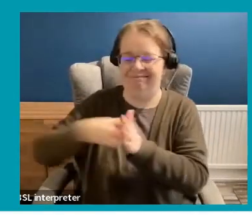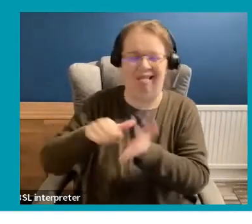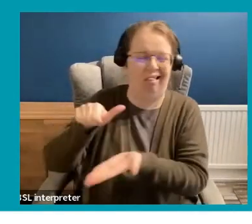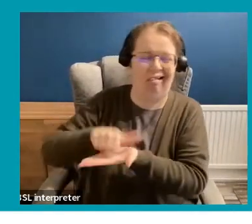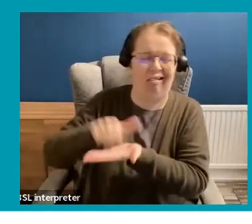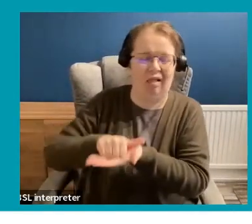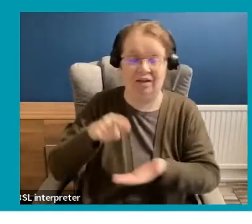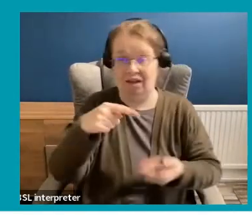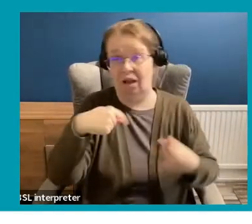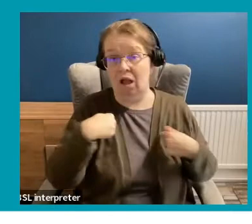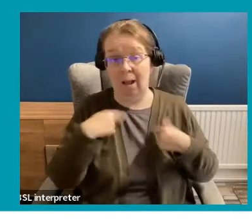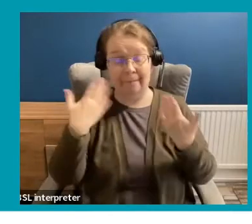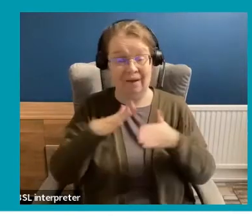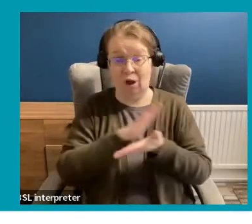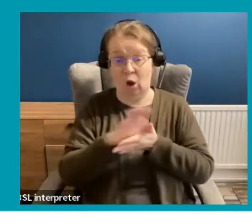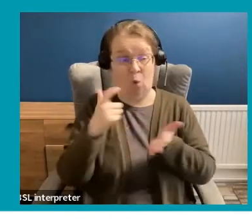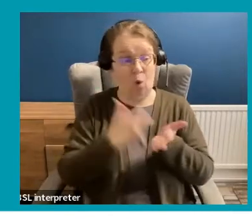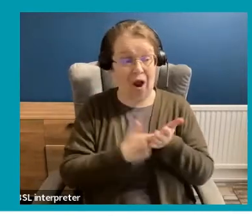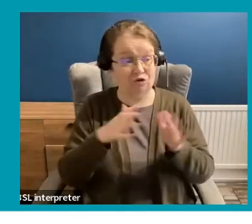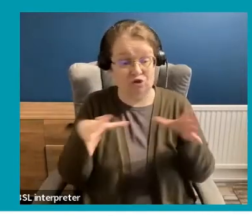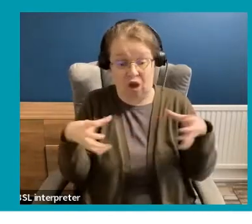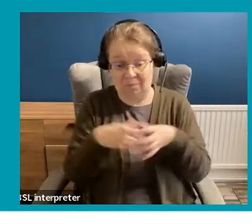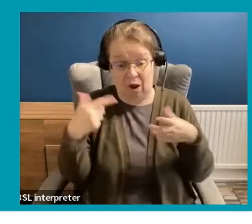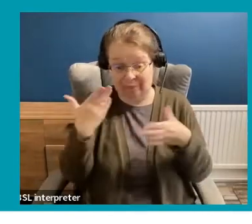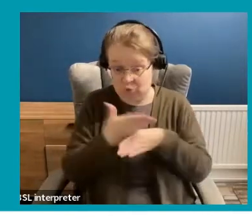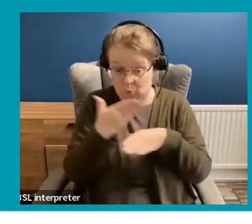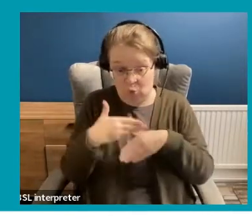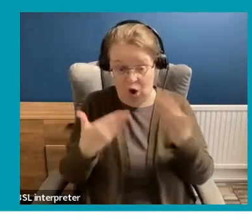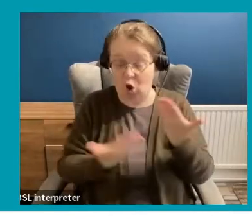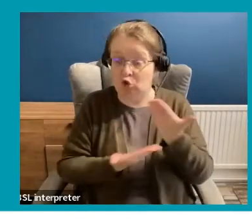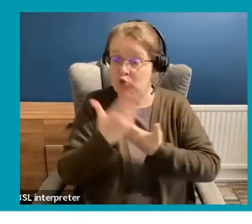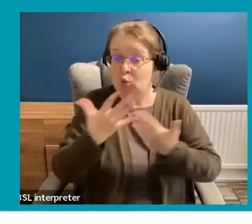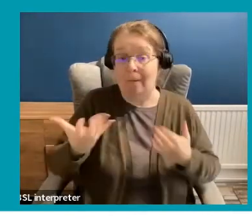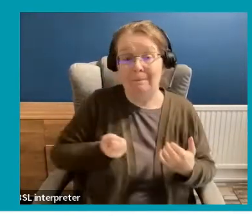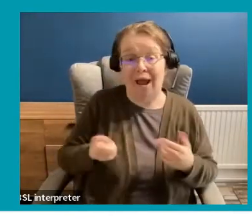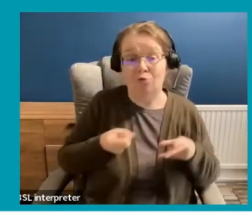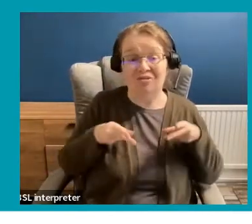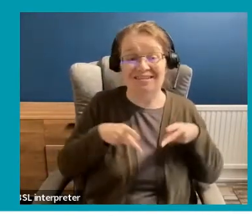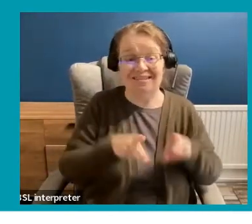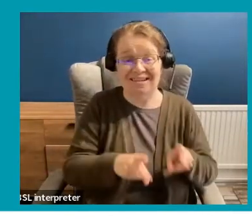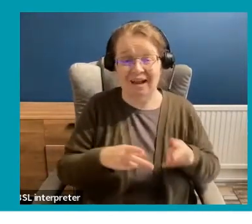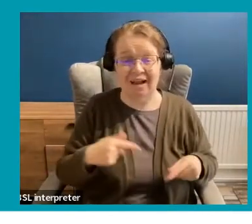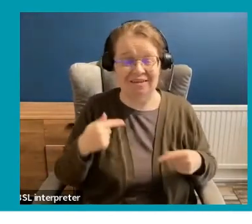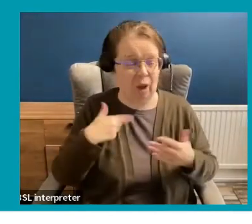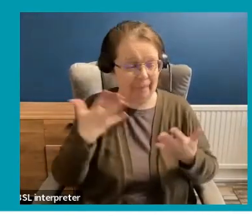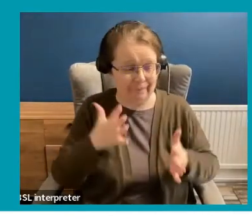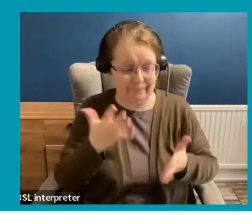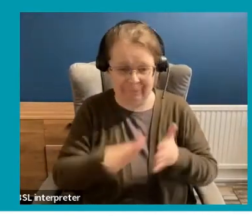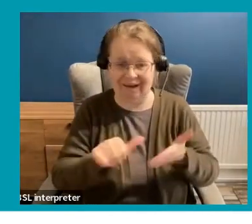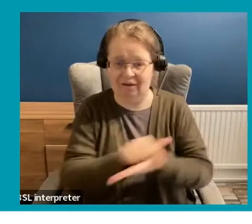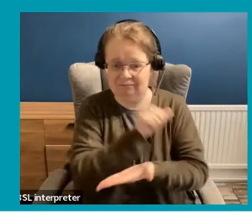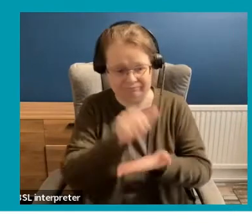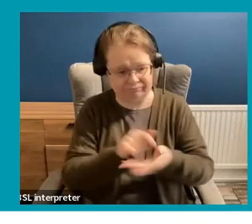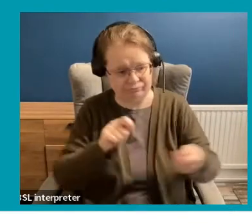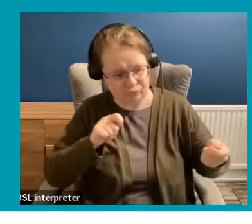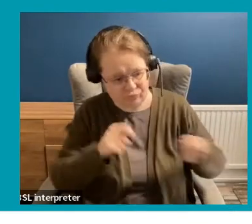departments where we implemented a new payroll system and we had proper change management, project management